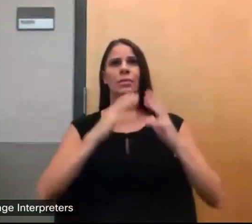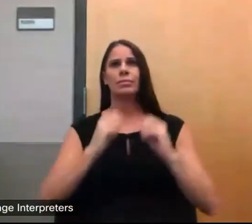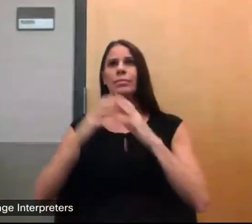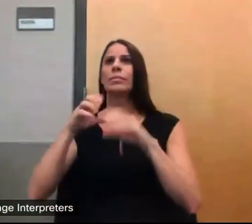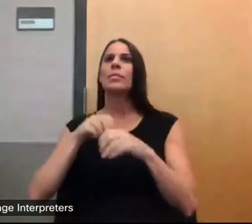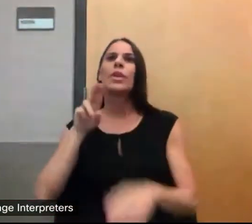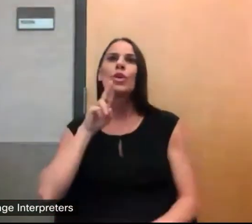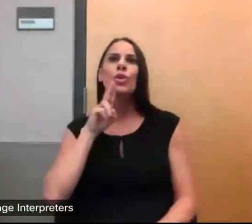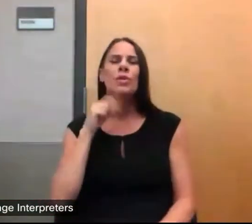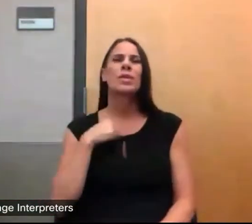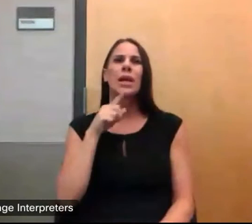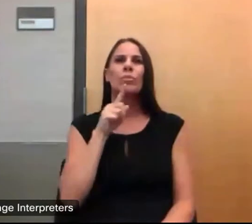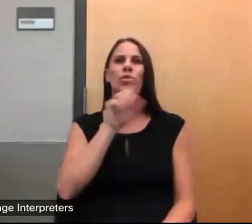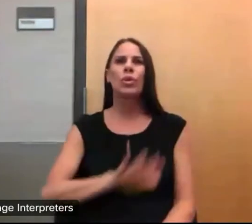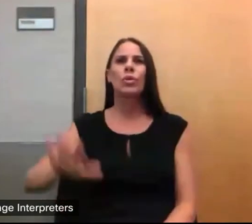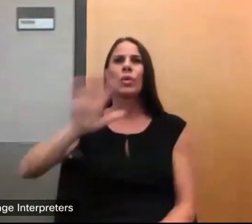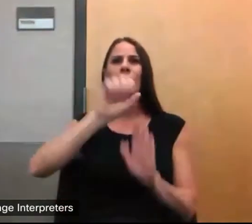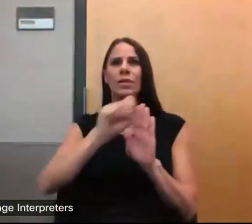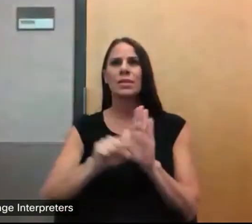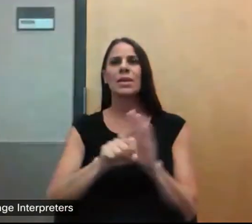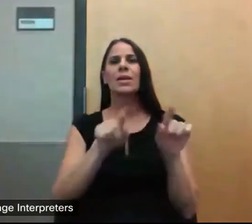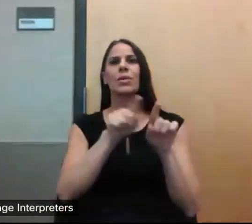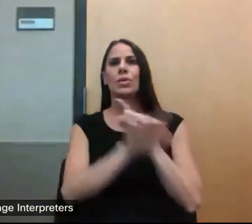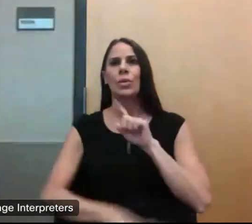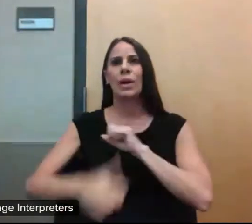the state and around the country. How do you leverage those folks and these,